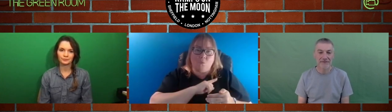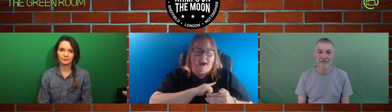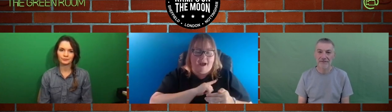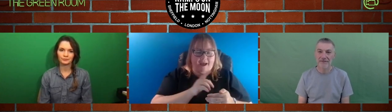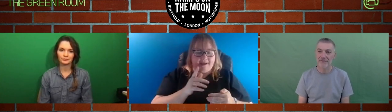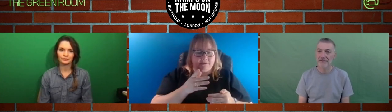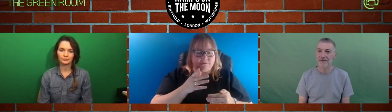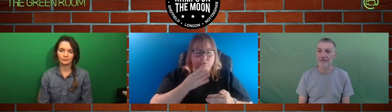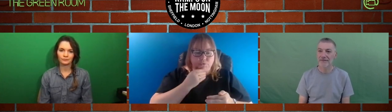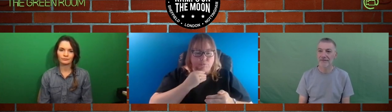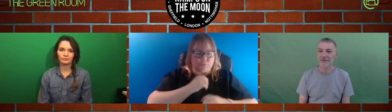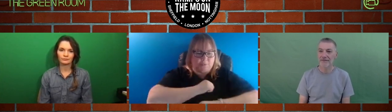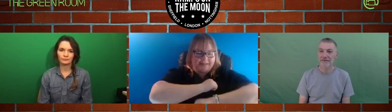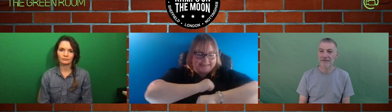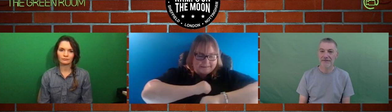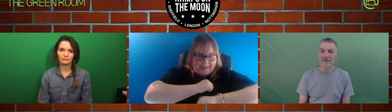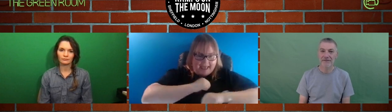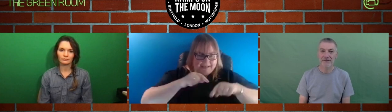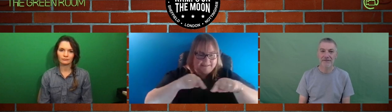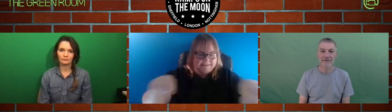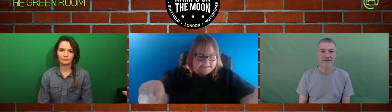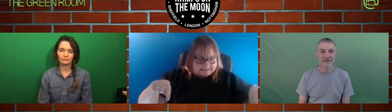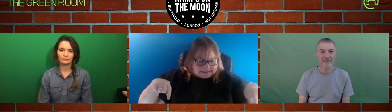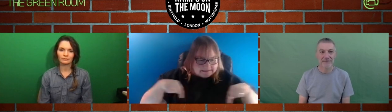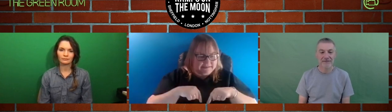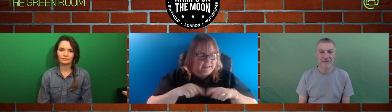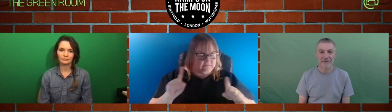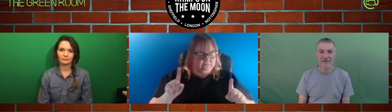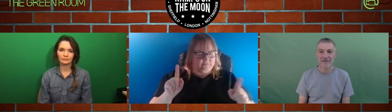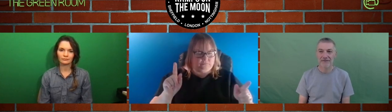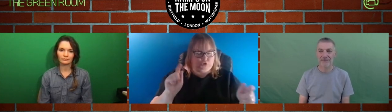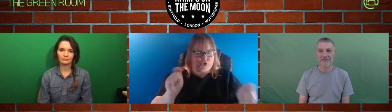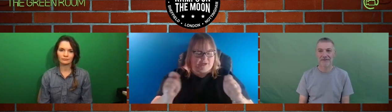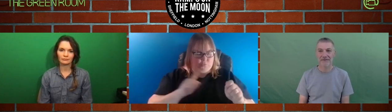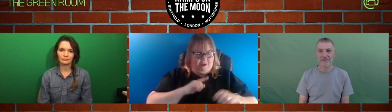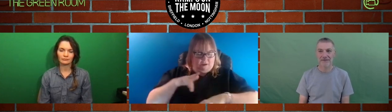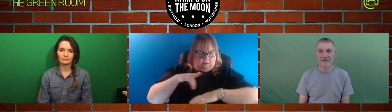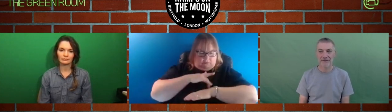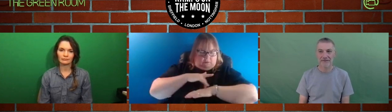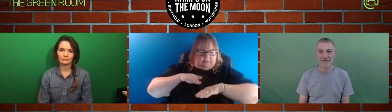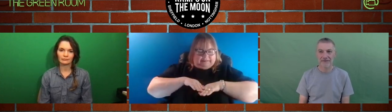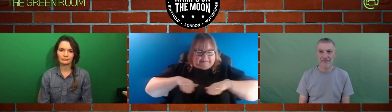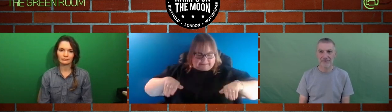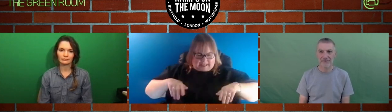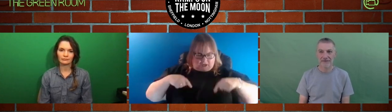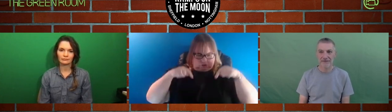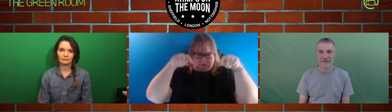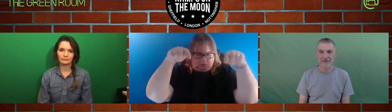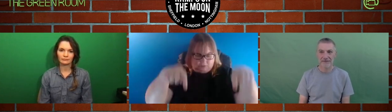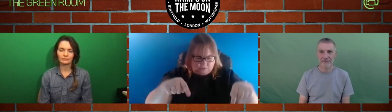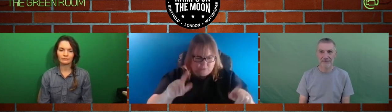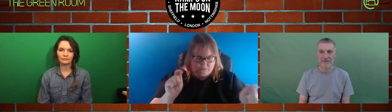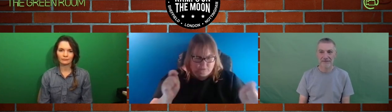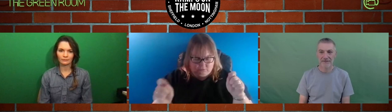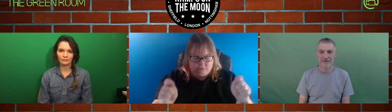adapt to the things that were changing. I think my role did shift a lot and it